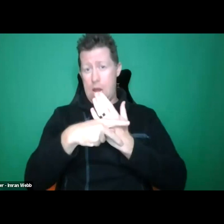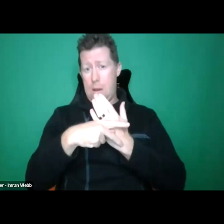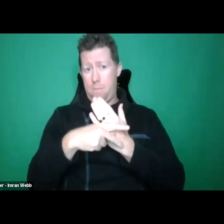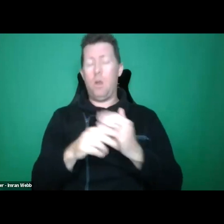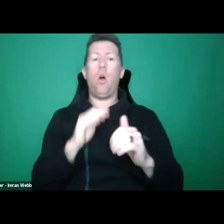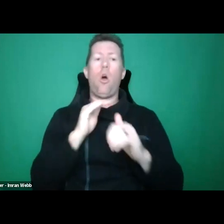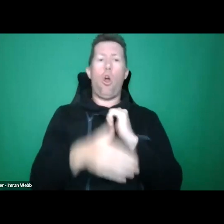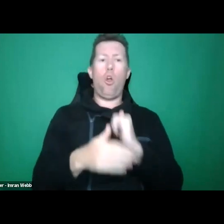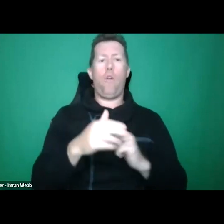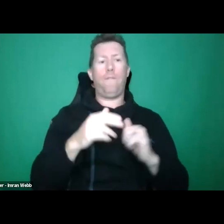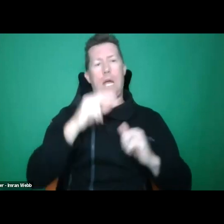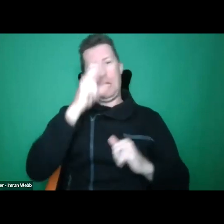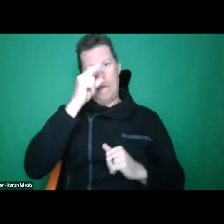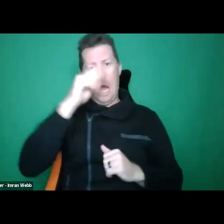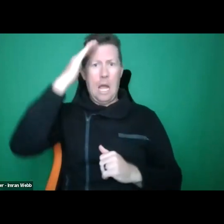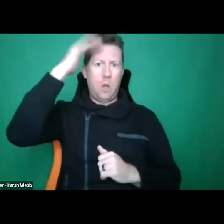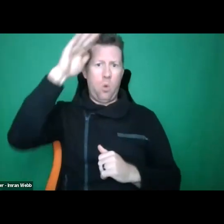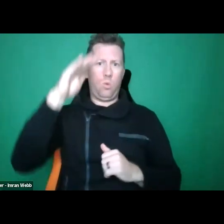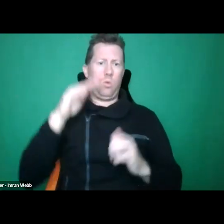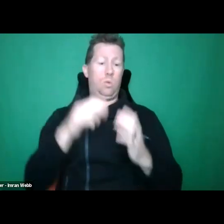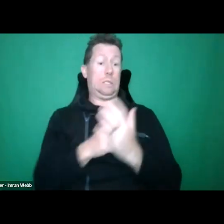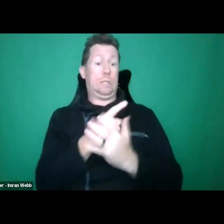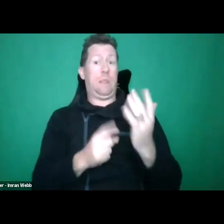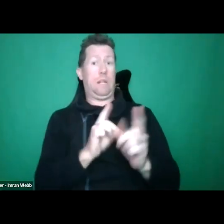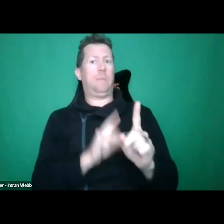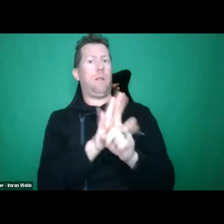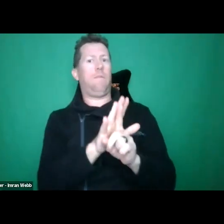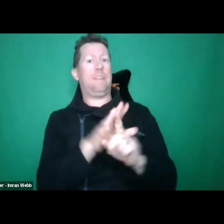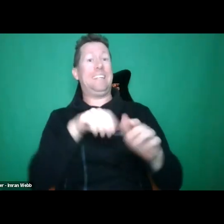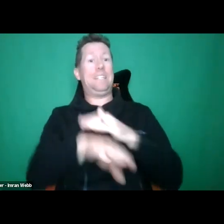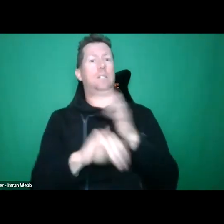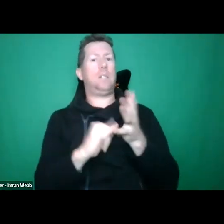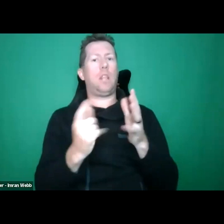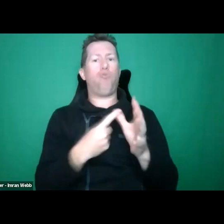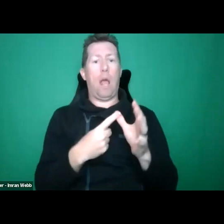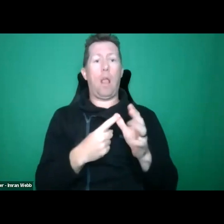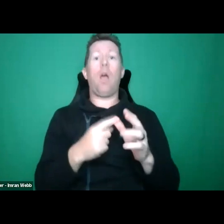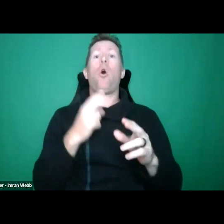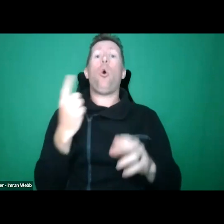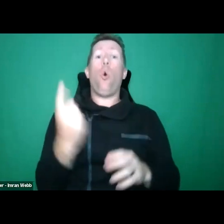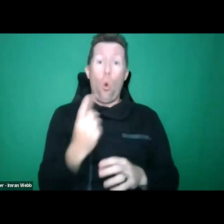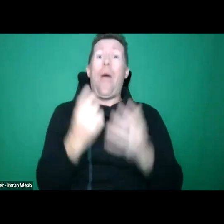to young adults with disability in South Australia who worked full time.